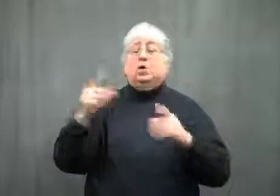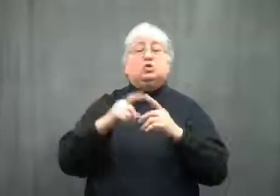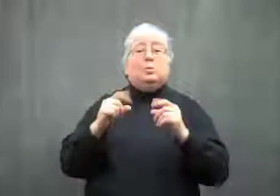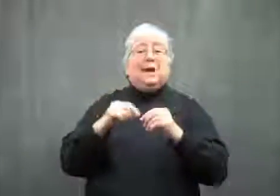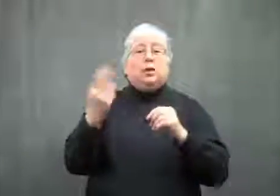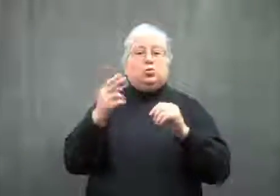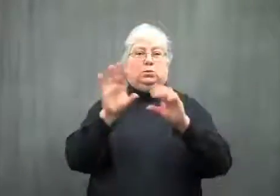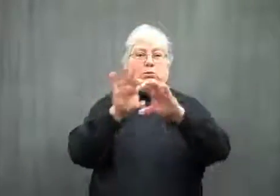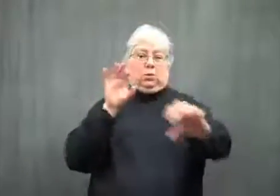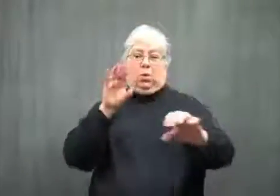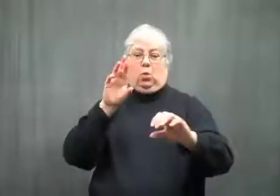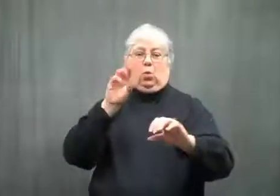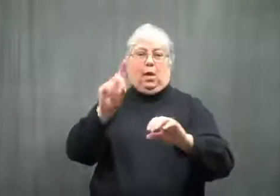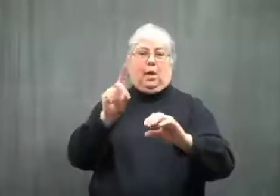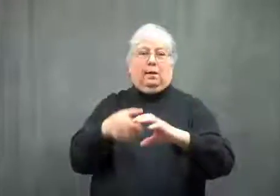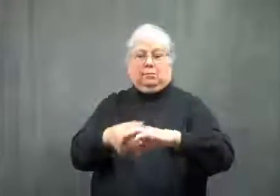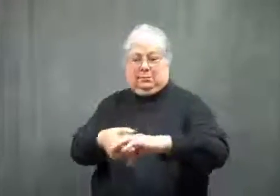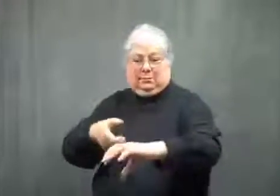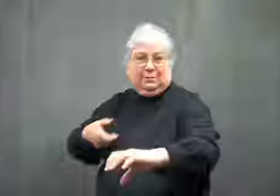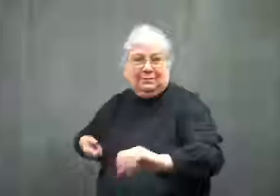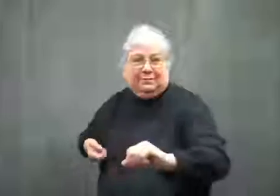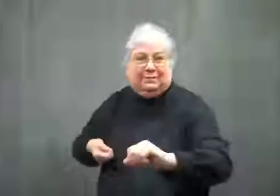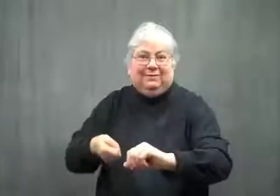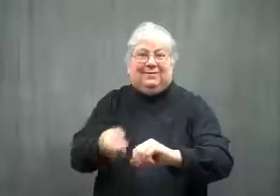The ones in Japan use rods.